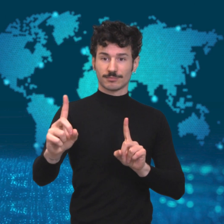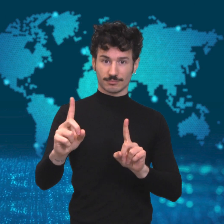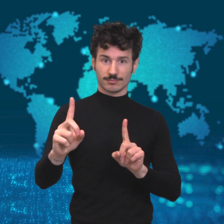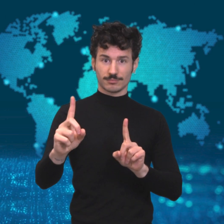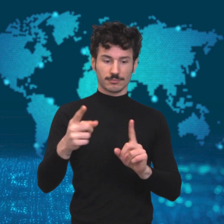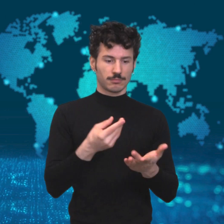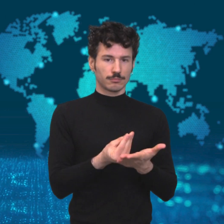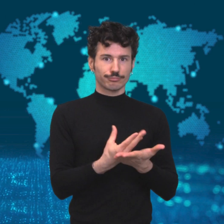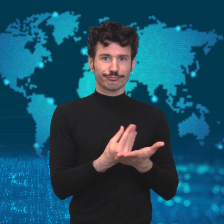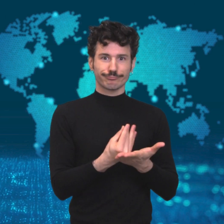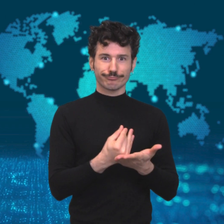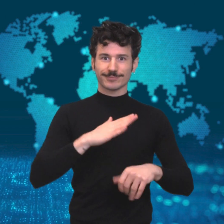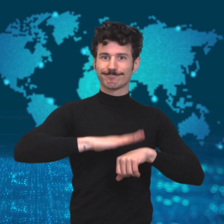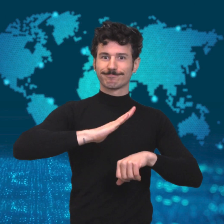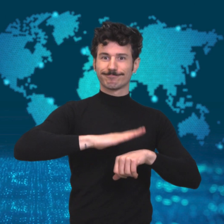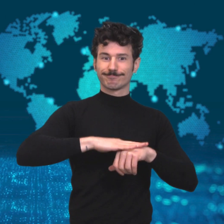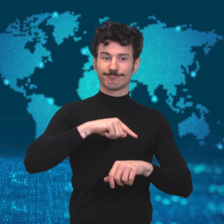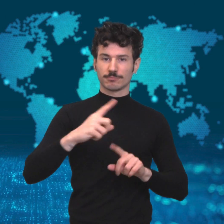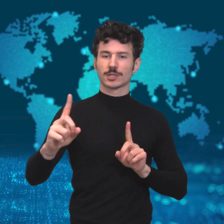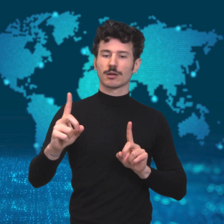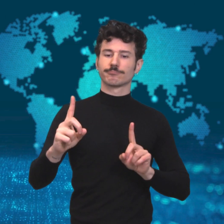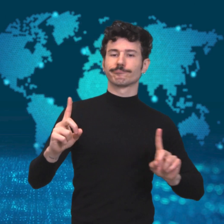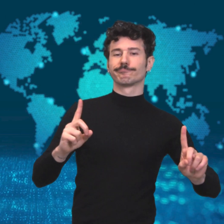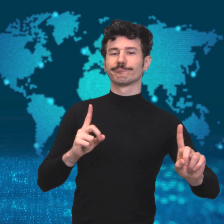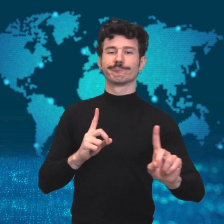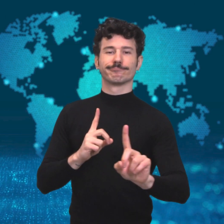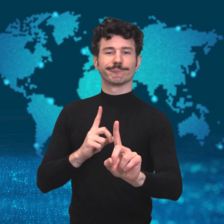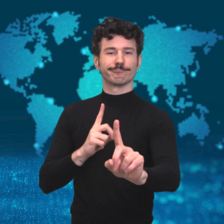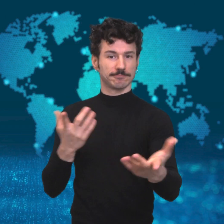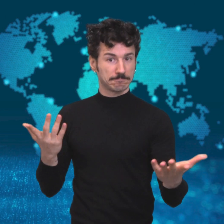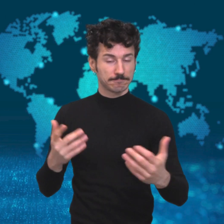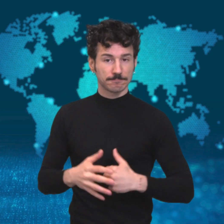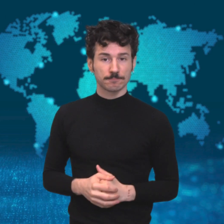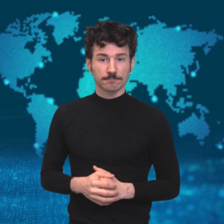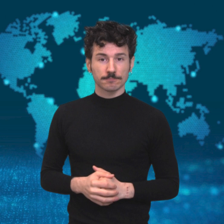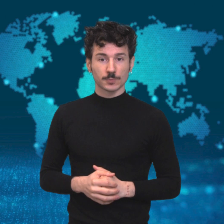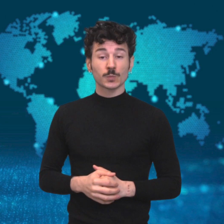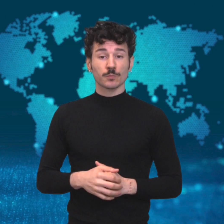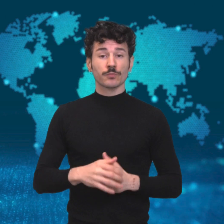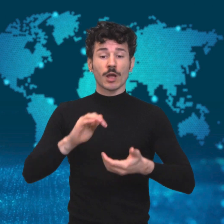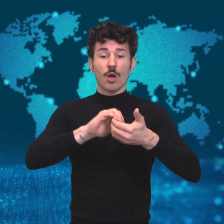have come in contact with anyone tested positive of